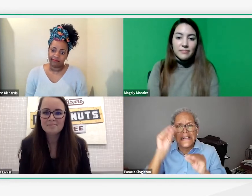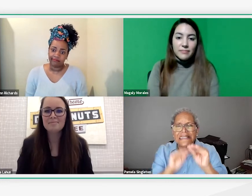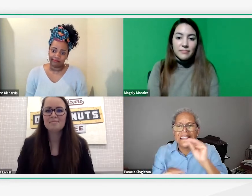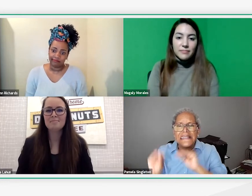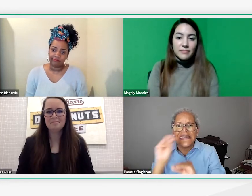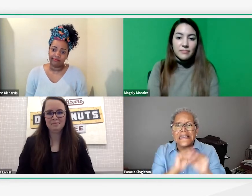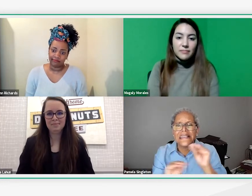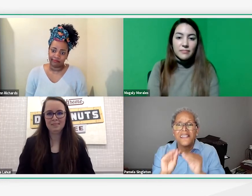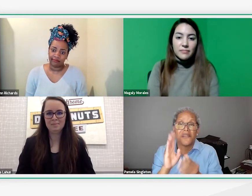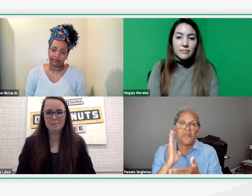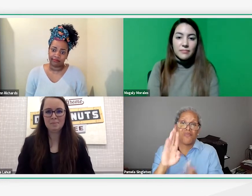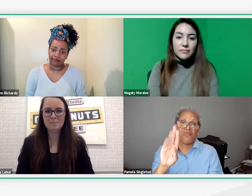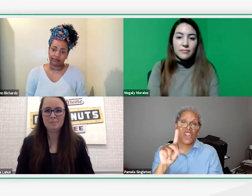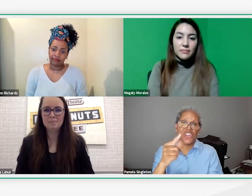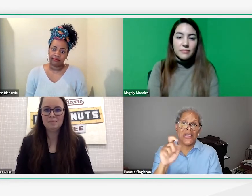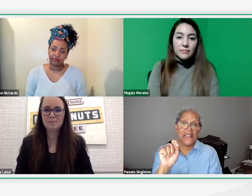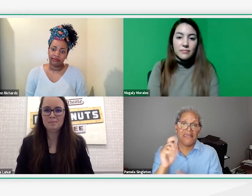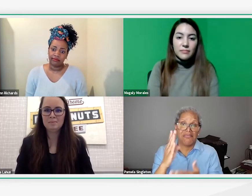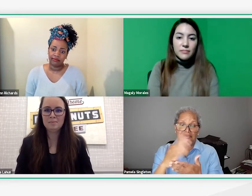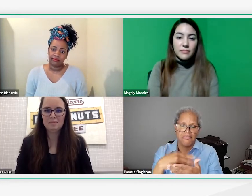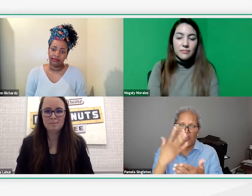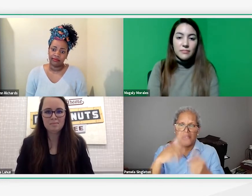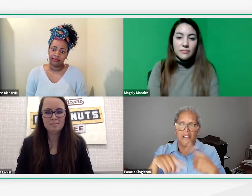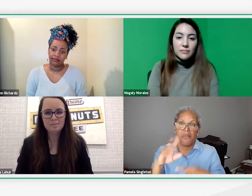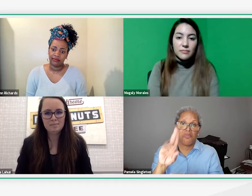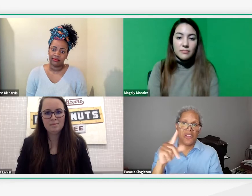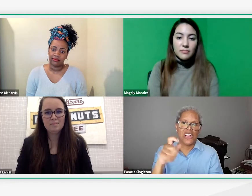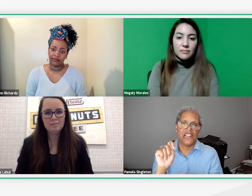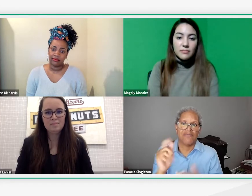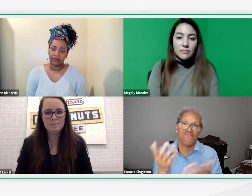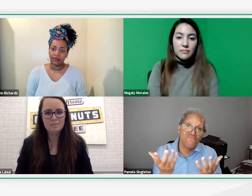It's hard, but it is the law. You have to pay the IRS. I guess you gotta